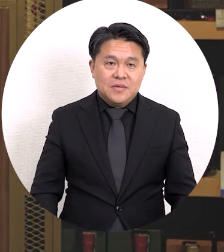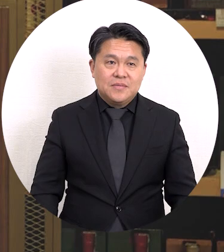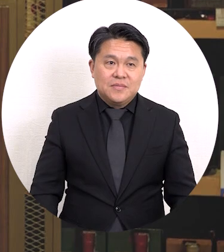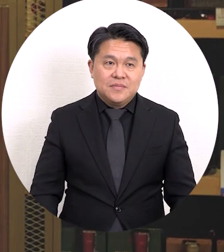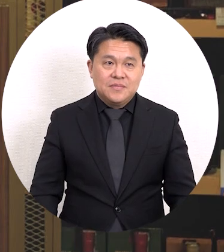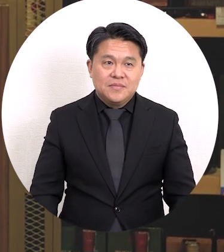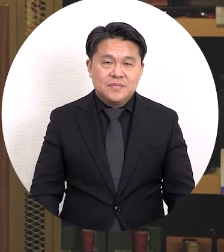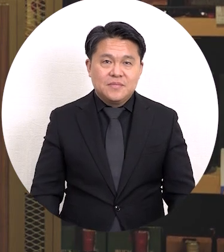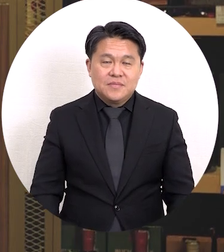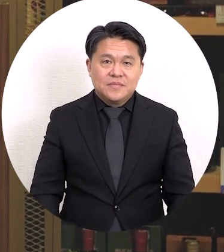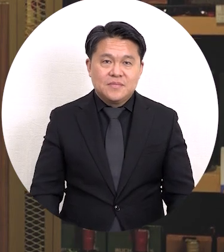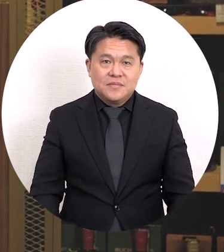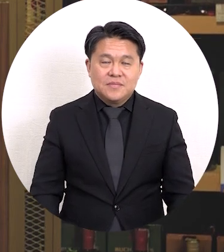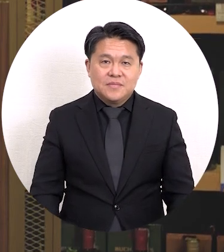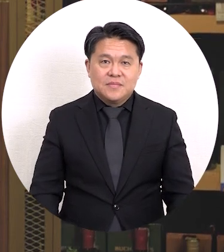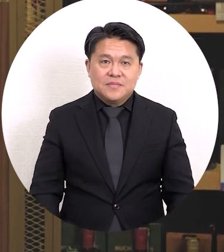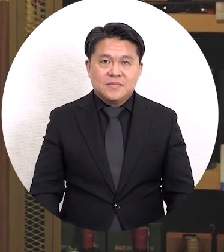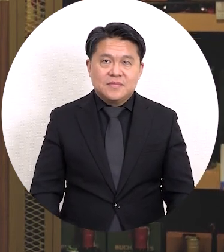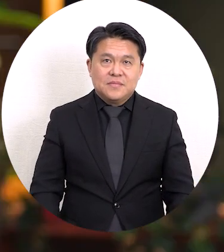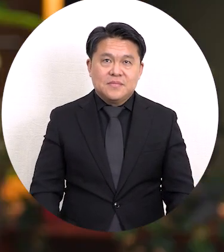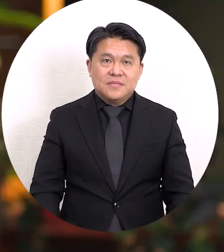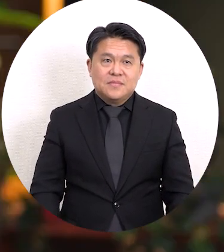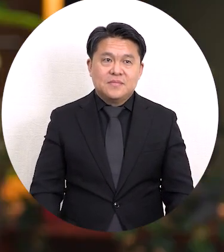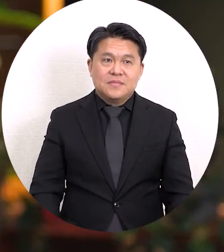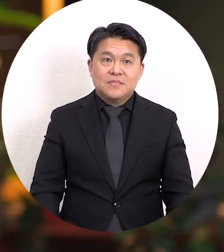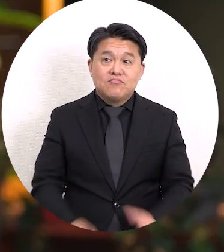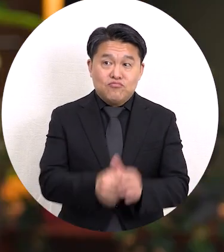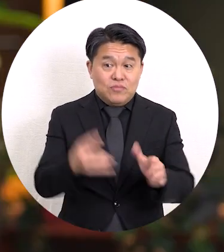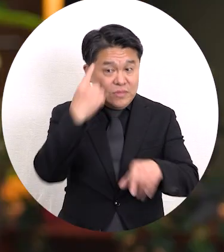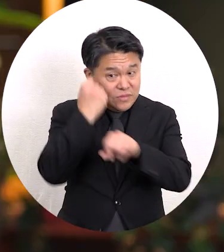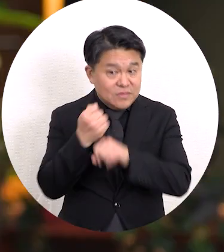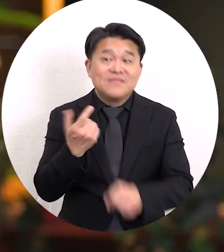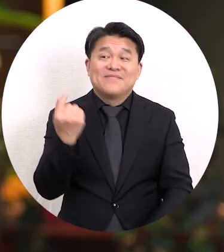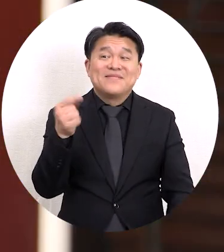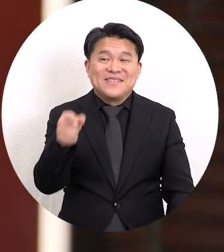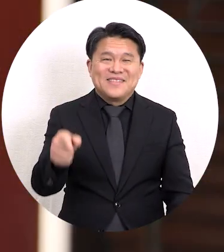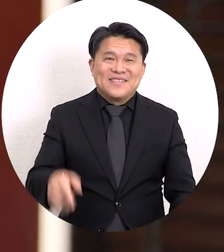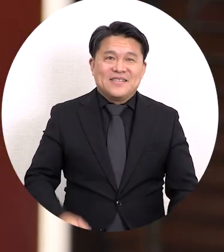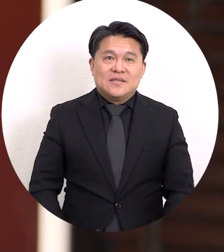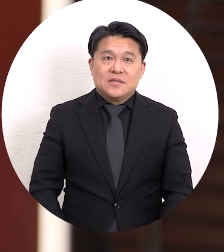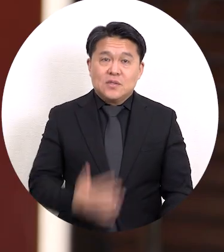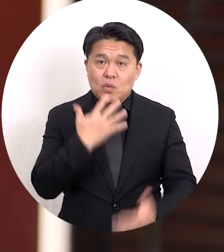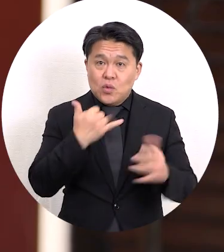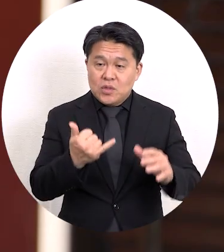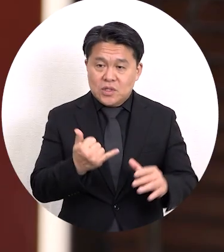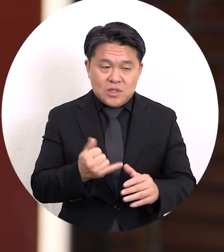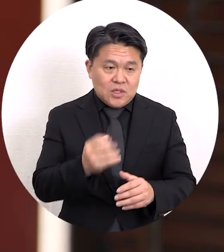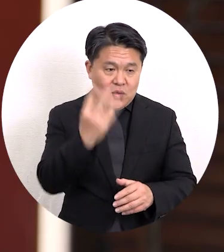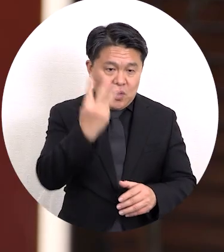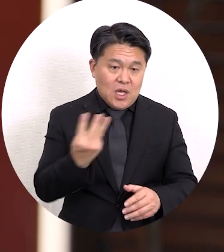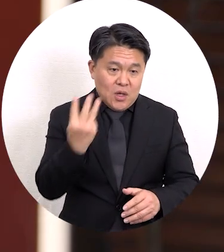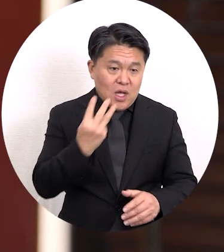compared to when German music was played. It's a very famous study. Germany's wine's are good and Germany songs too...